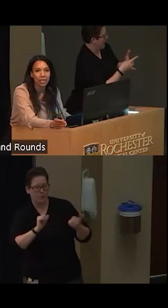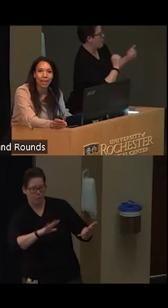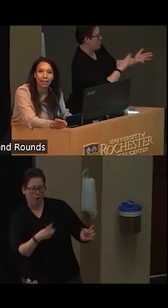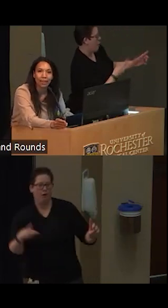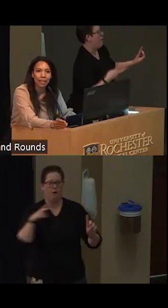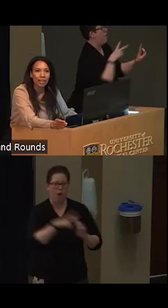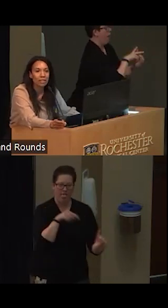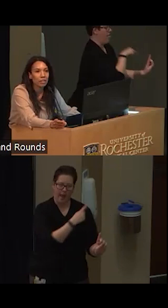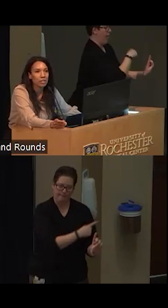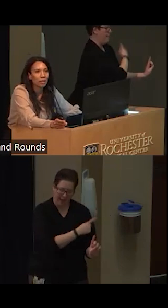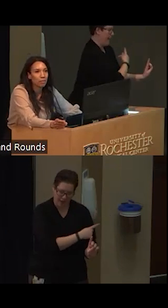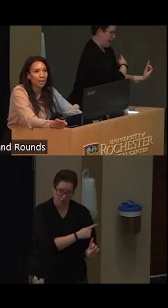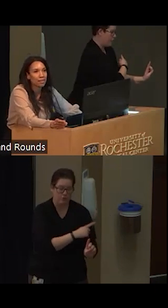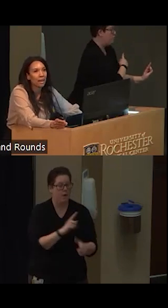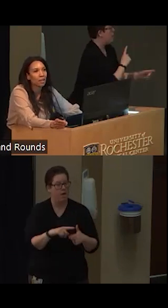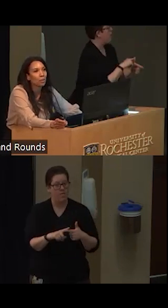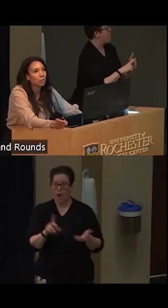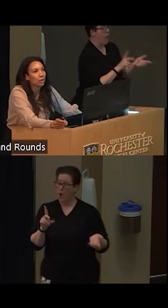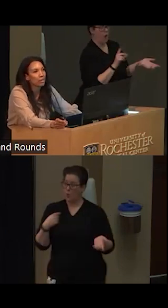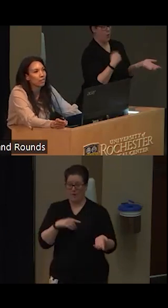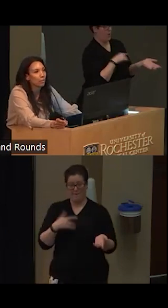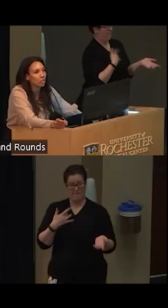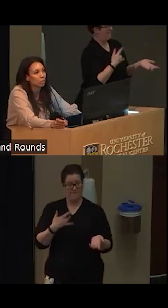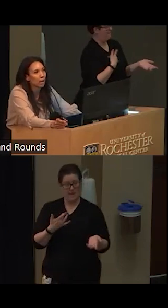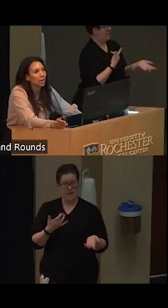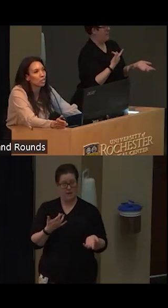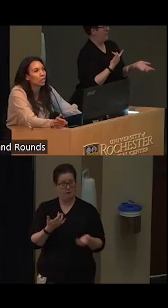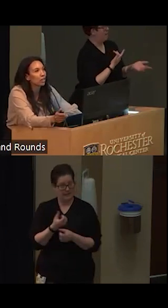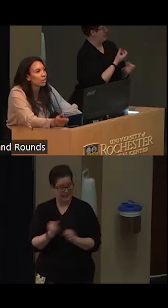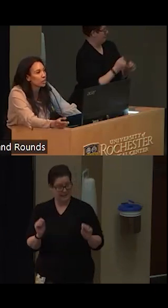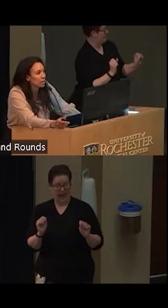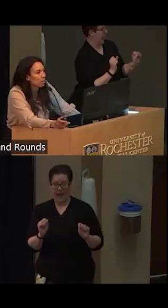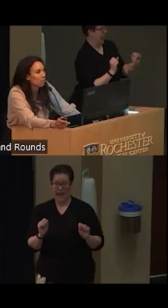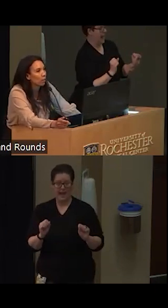and then is there a safe space that you can bring this information back to a leadership team about